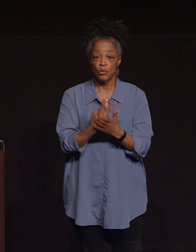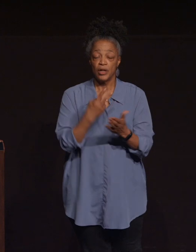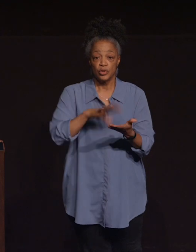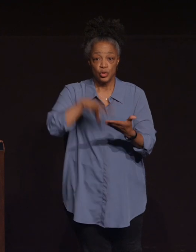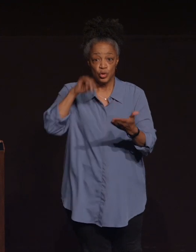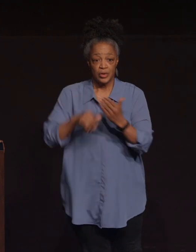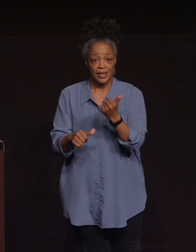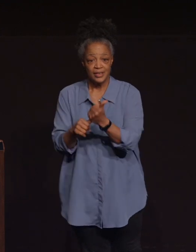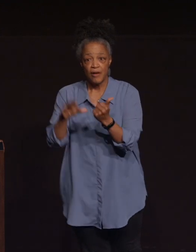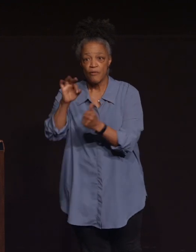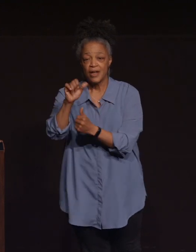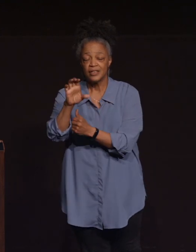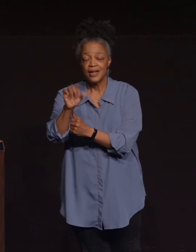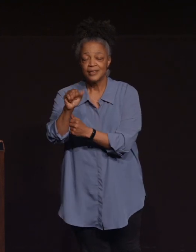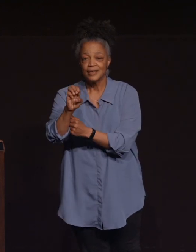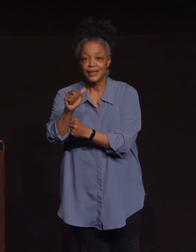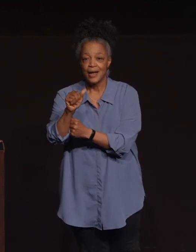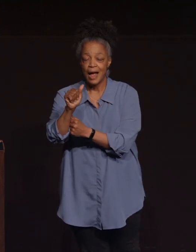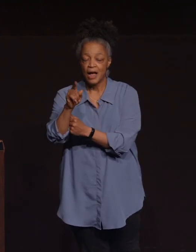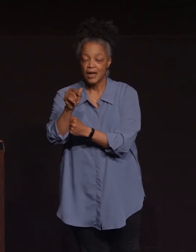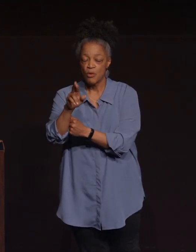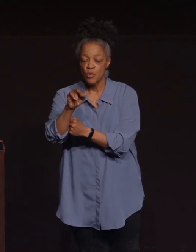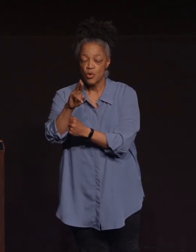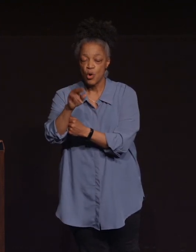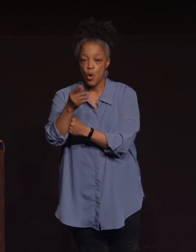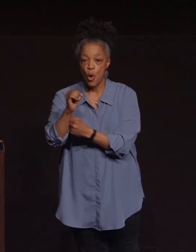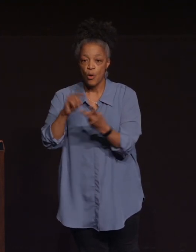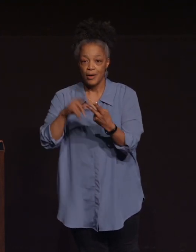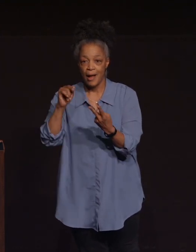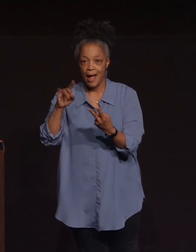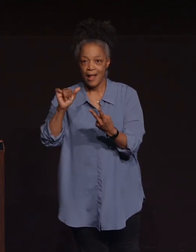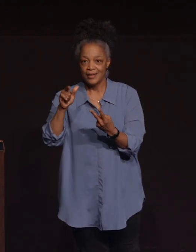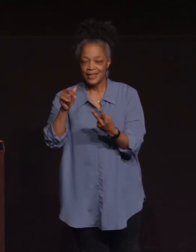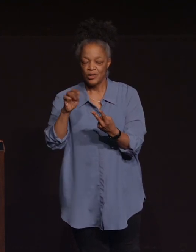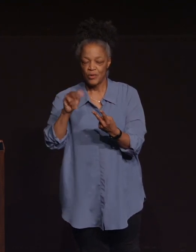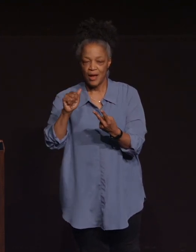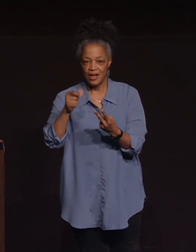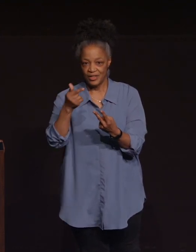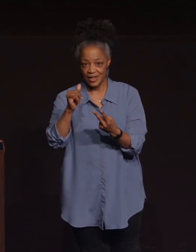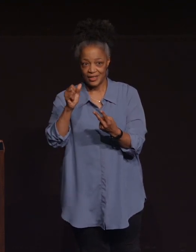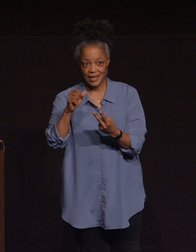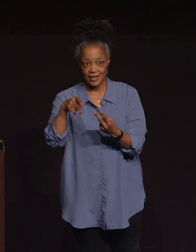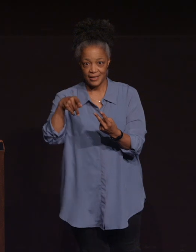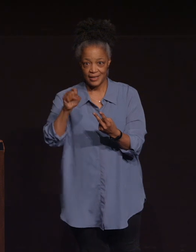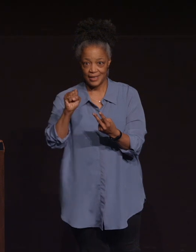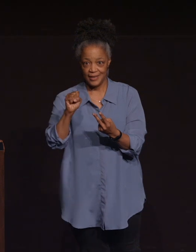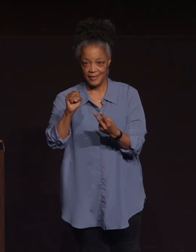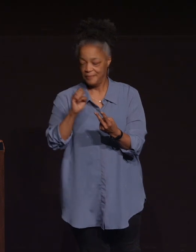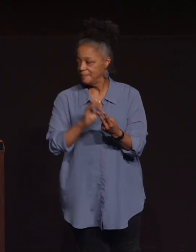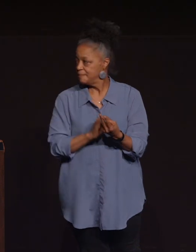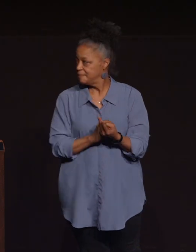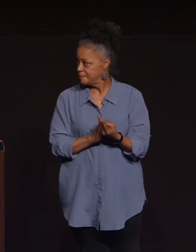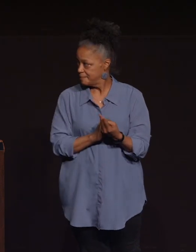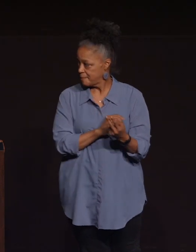Franchesca Araújo and Alexandra Gessesse; the Department of